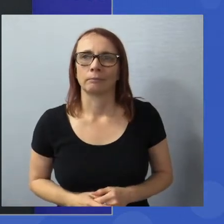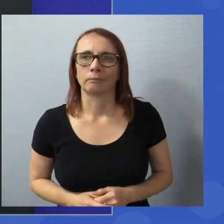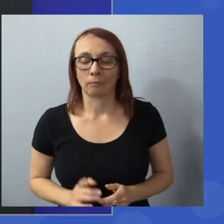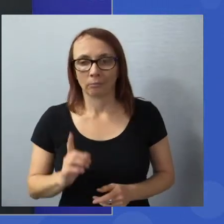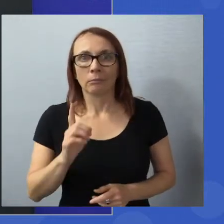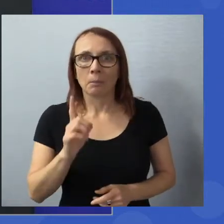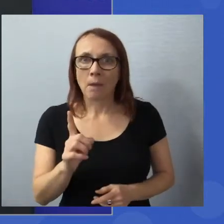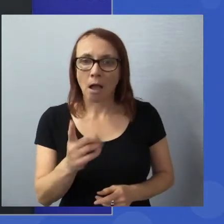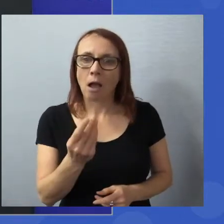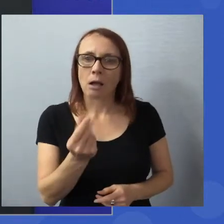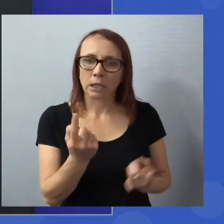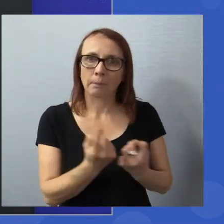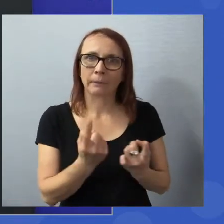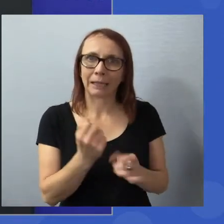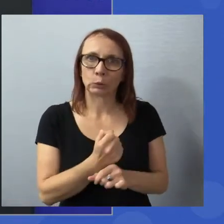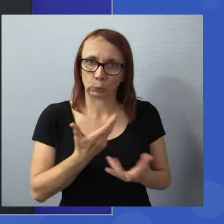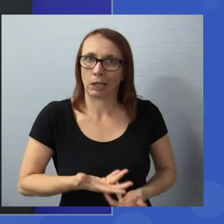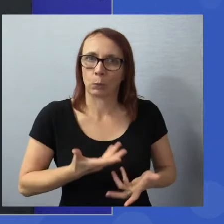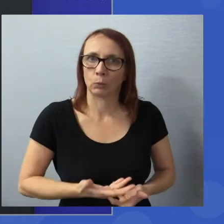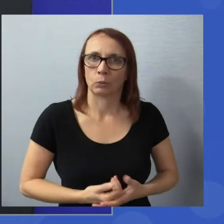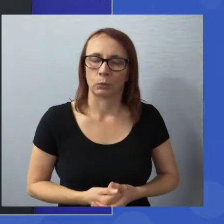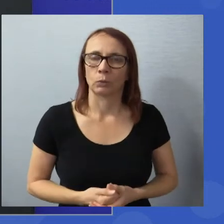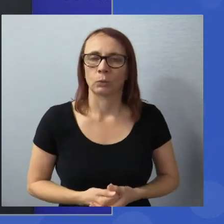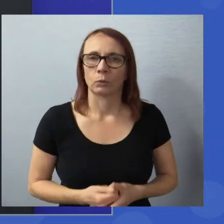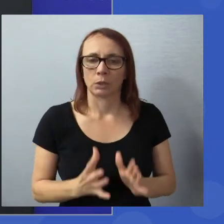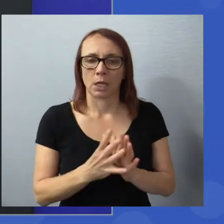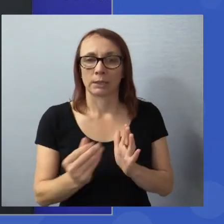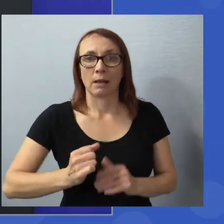things that we can do now that is for example the Scottish government uses